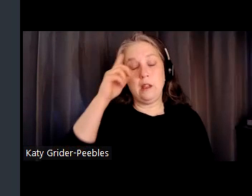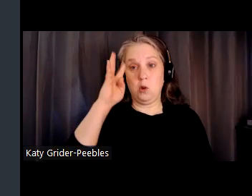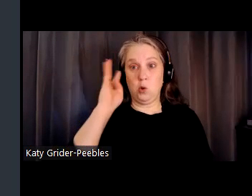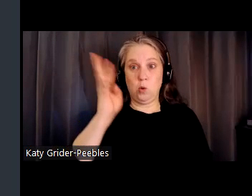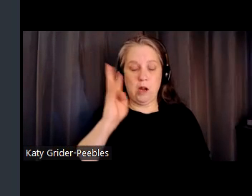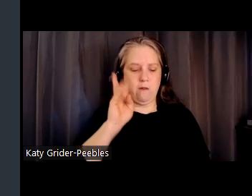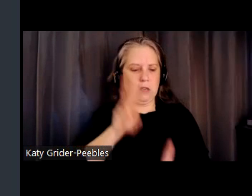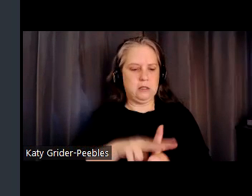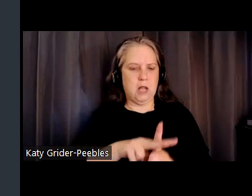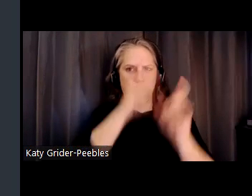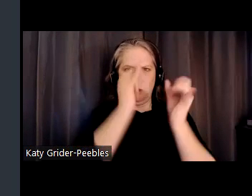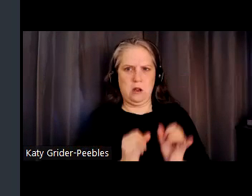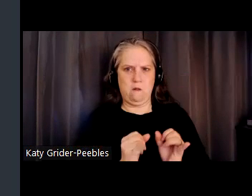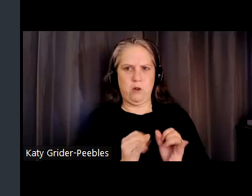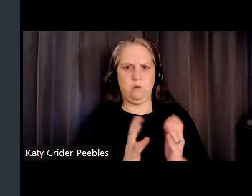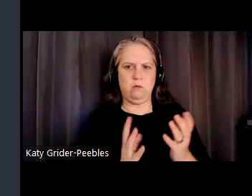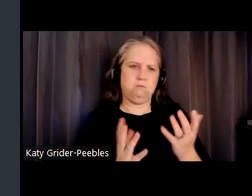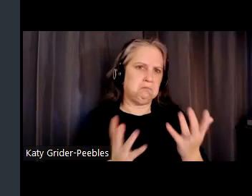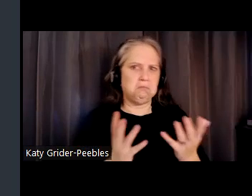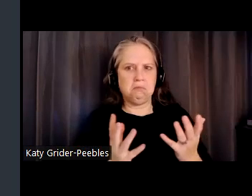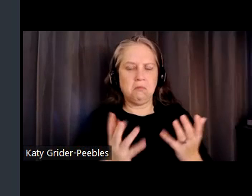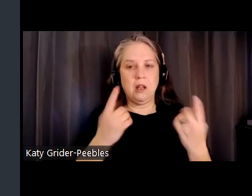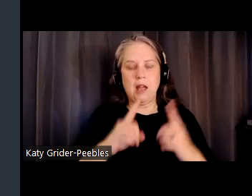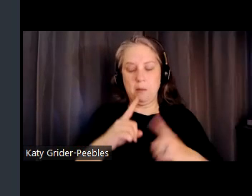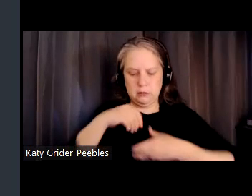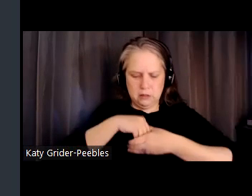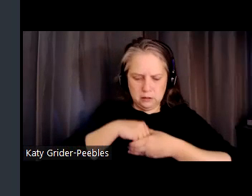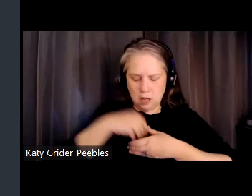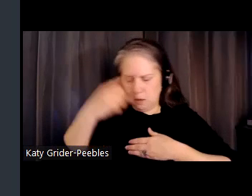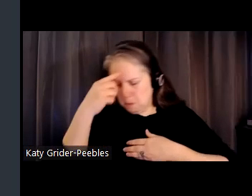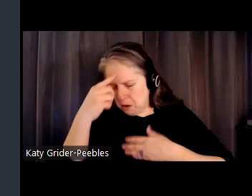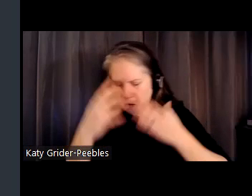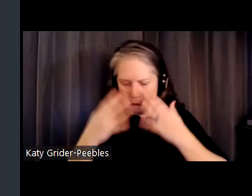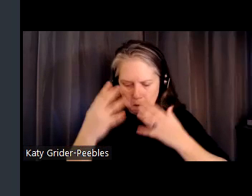an individual thing that happens in our own mind and is done by one person.